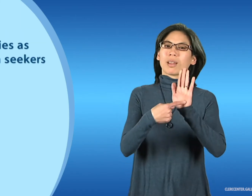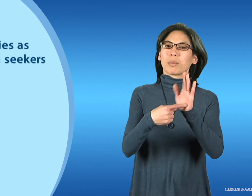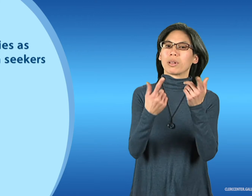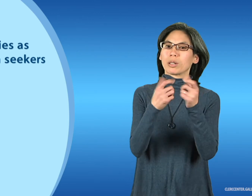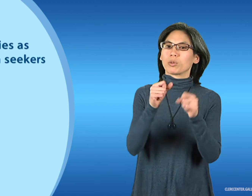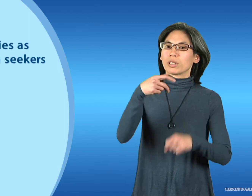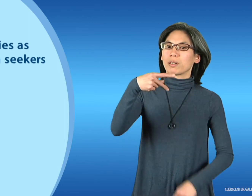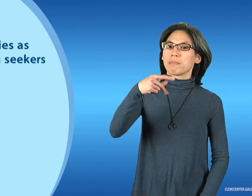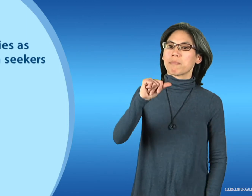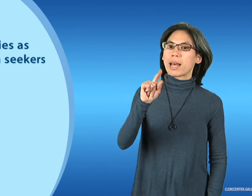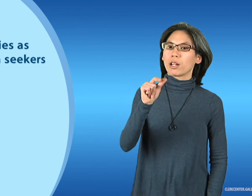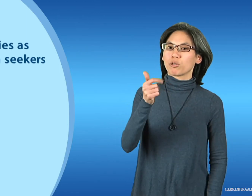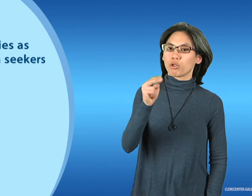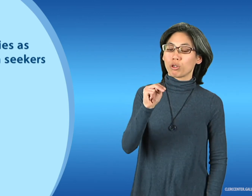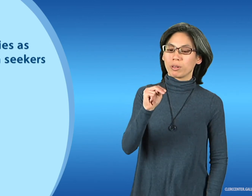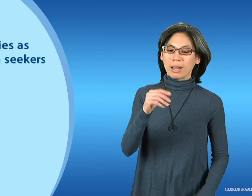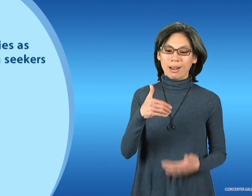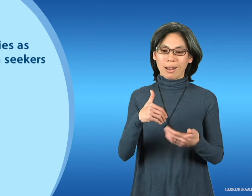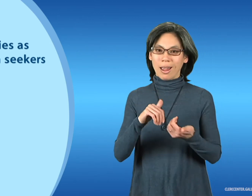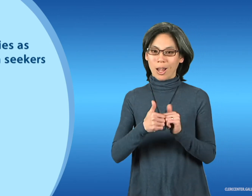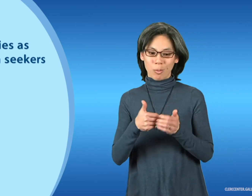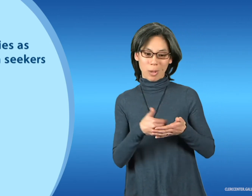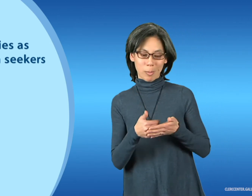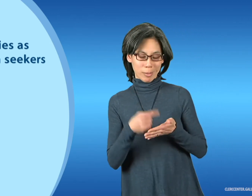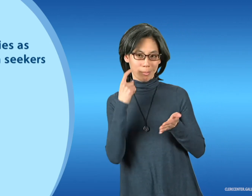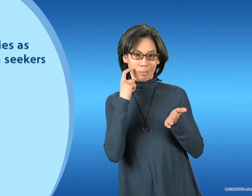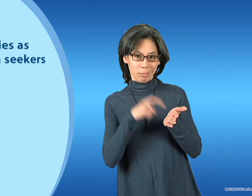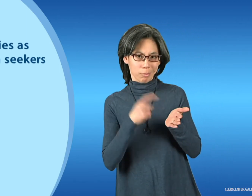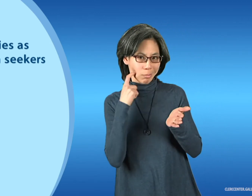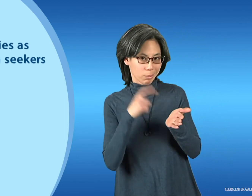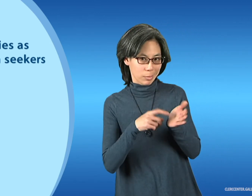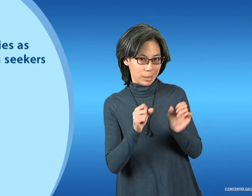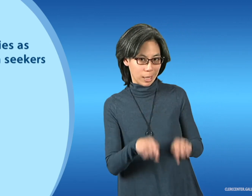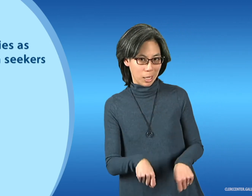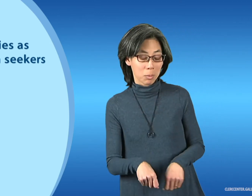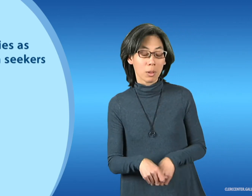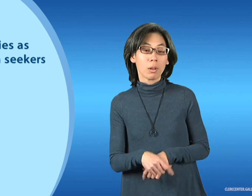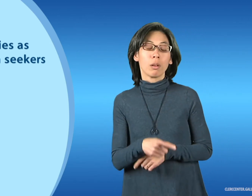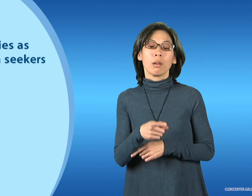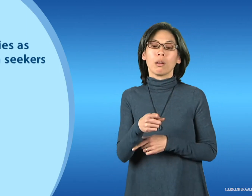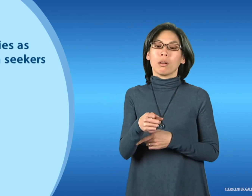So, let's give an example of linguistic pattern and how babies can recognize those patterns.